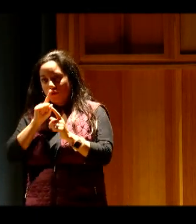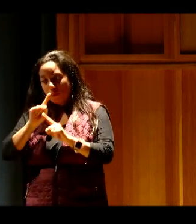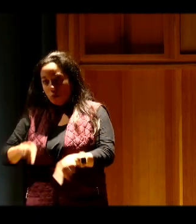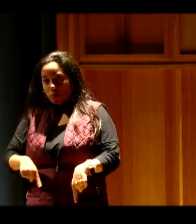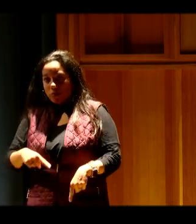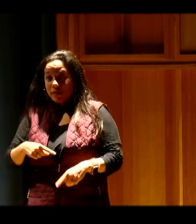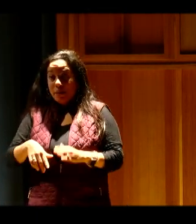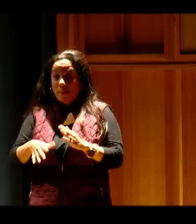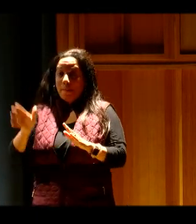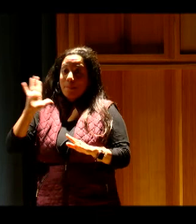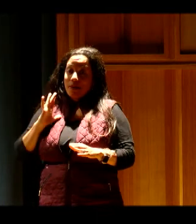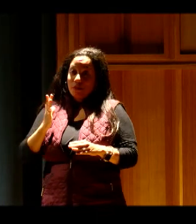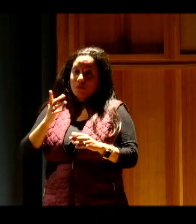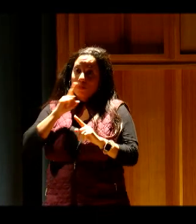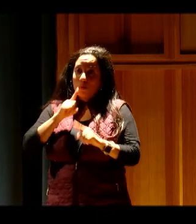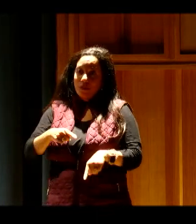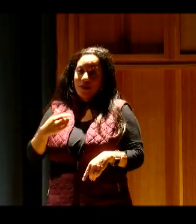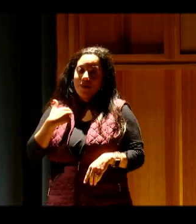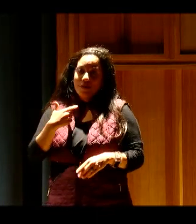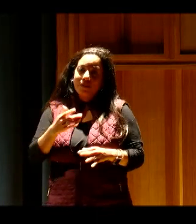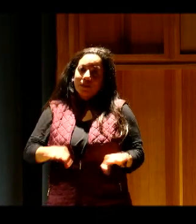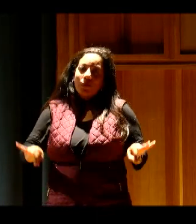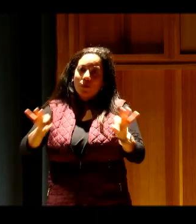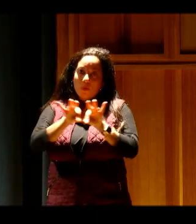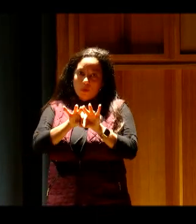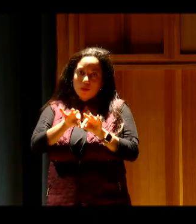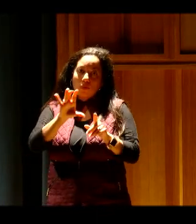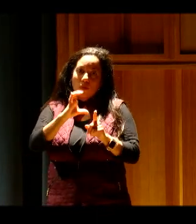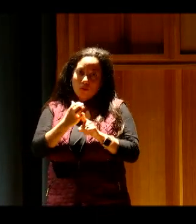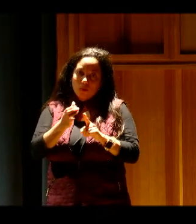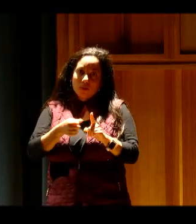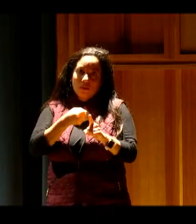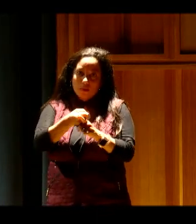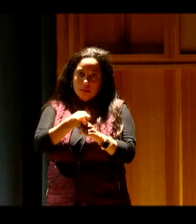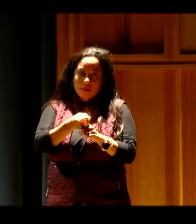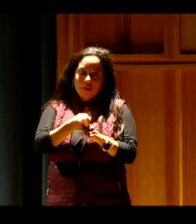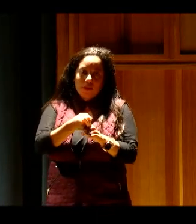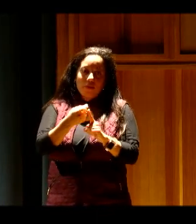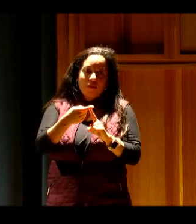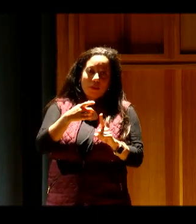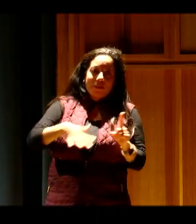significant cultural heritage dimensions to every aspect of climate action covered by the Paris Agreement.